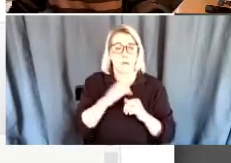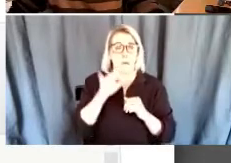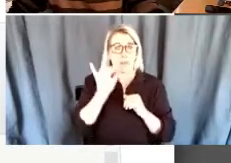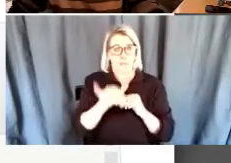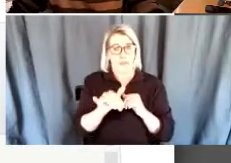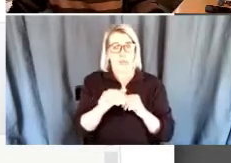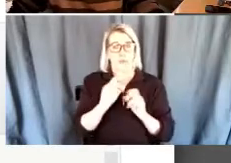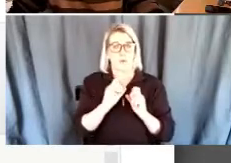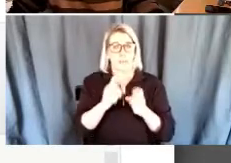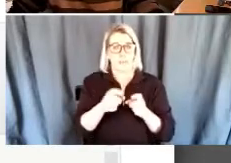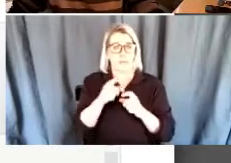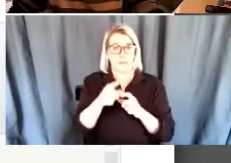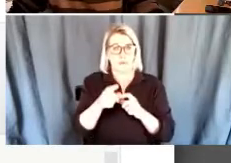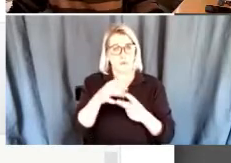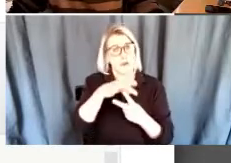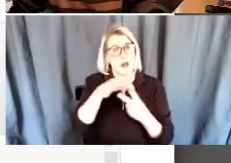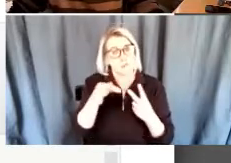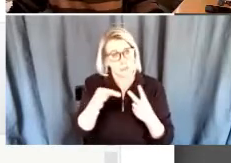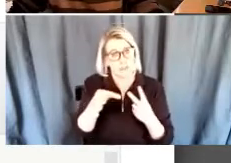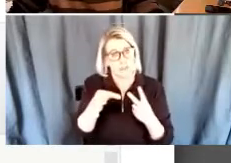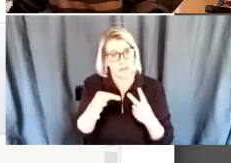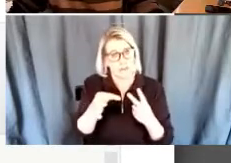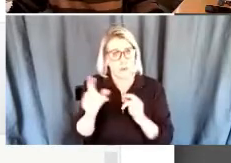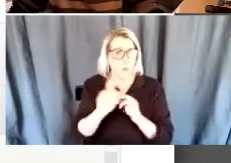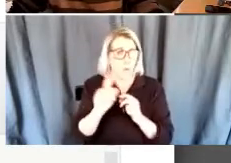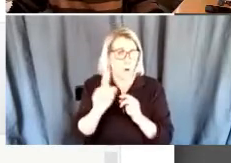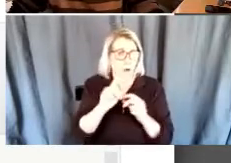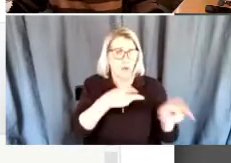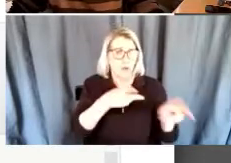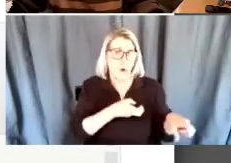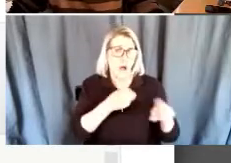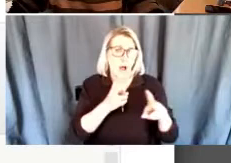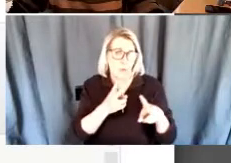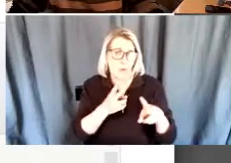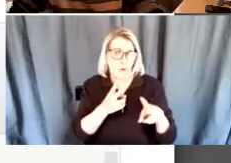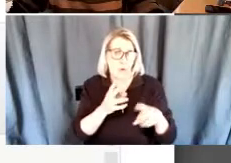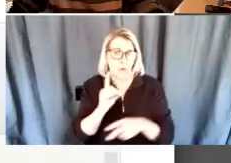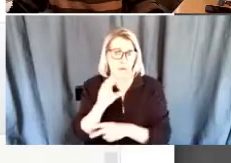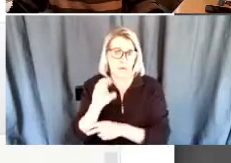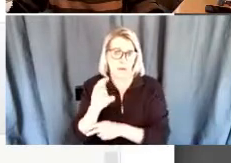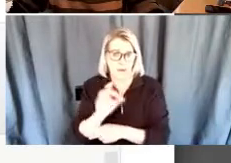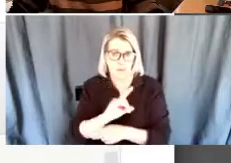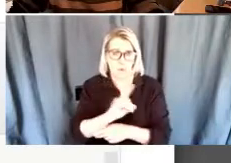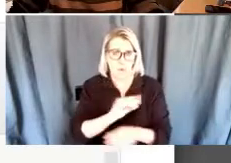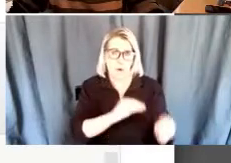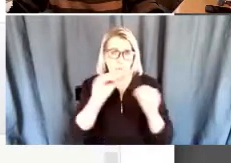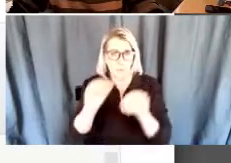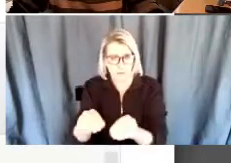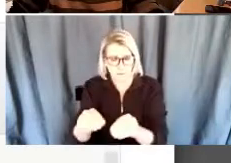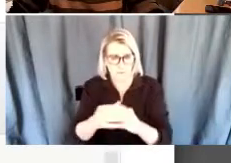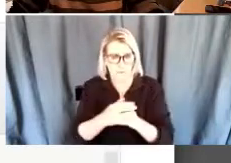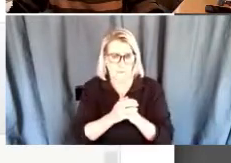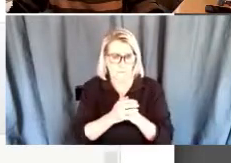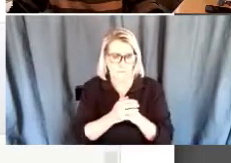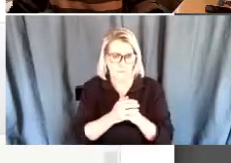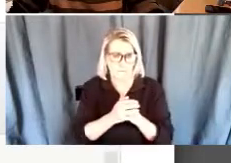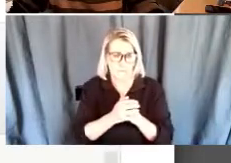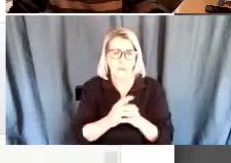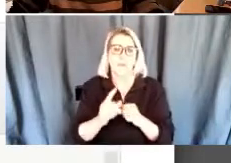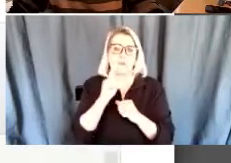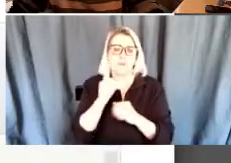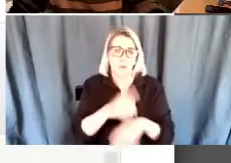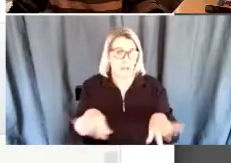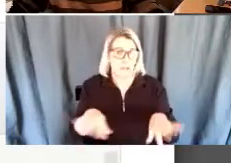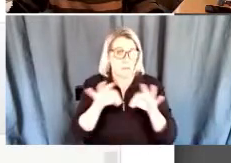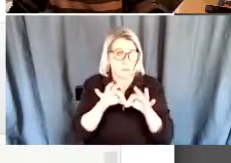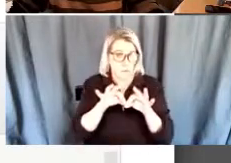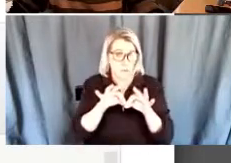the option of where to upload documents. It's very important that you upload your document